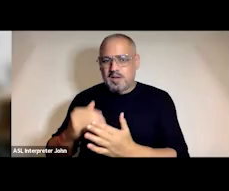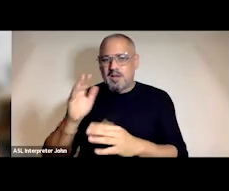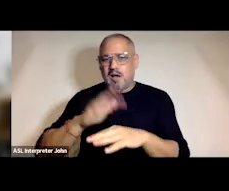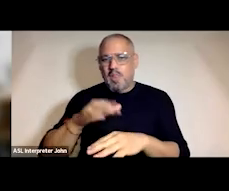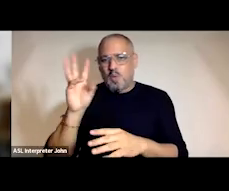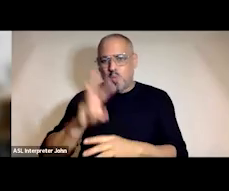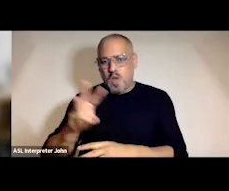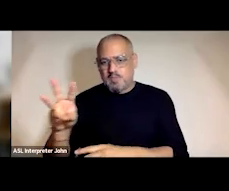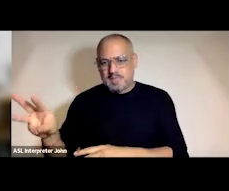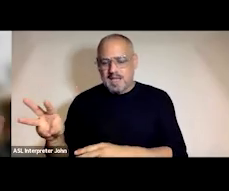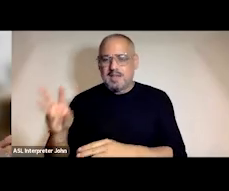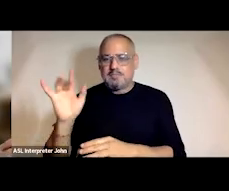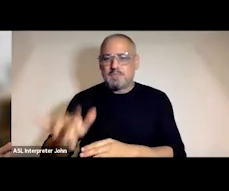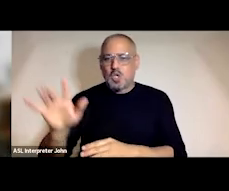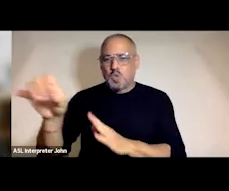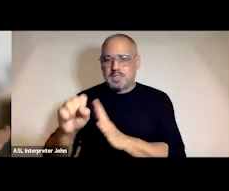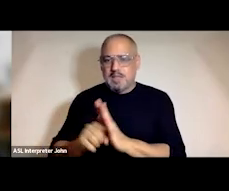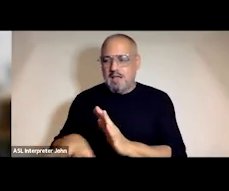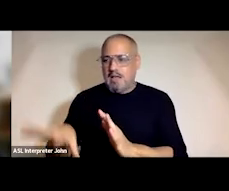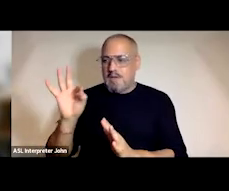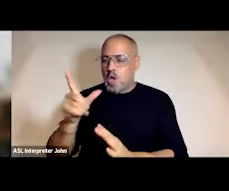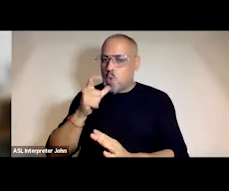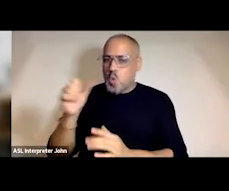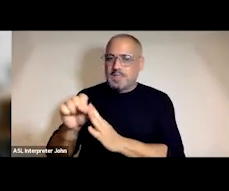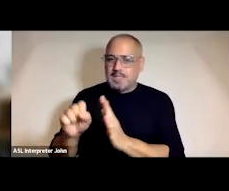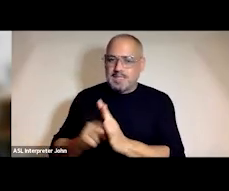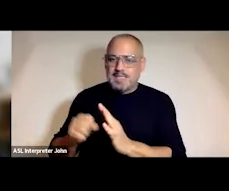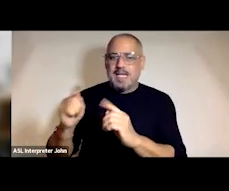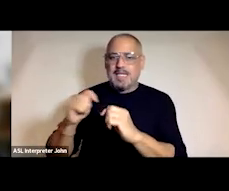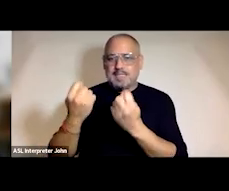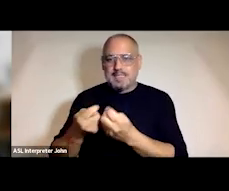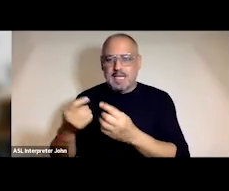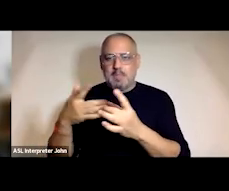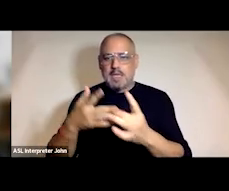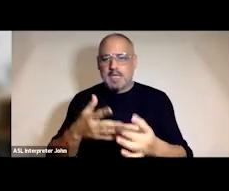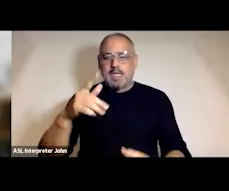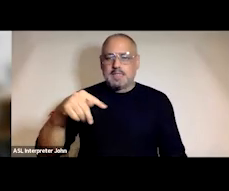and click on your state to find out who your state team lead is, who your TA Center Liaison is,